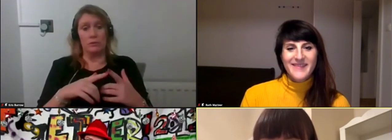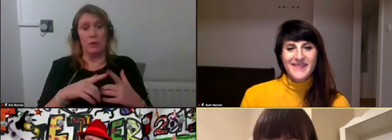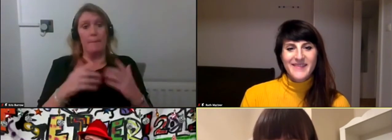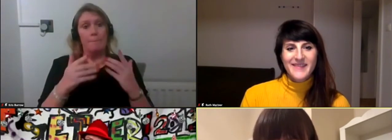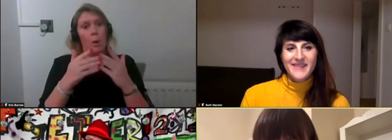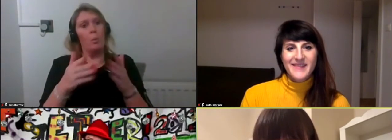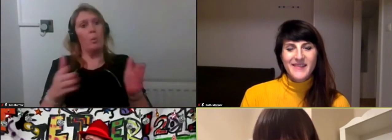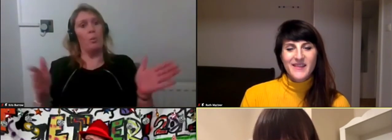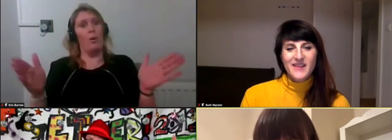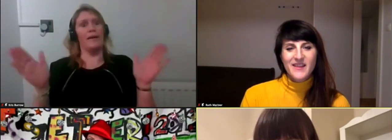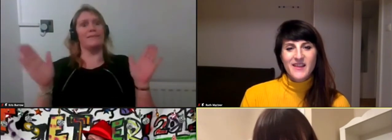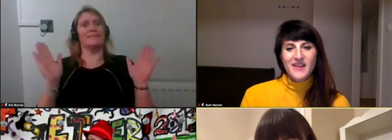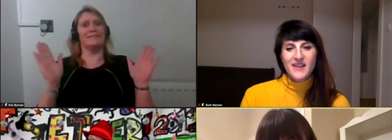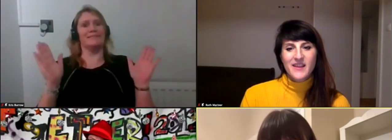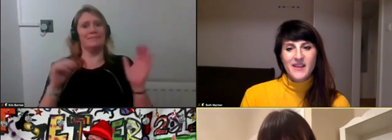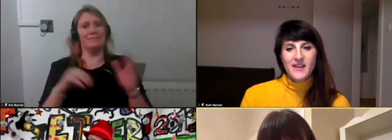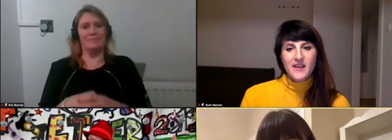out even further. What's the next